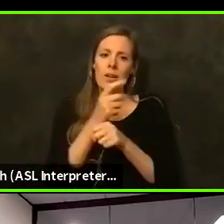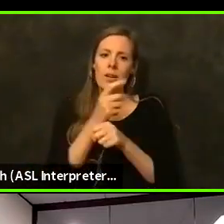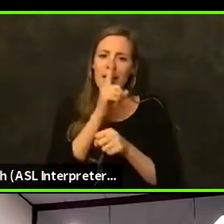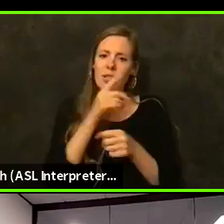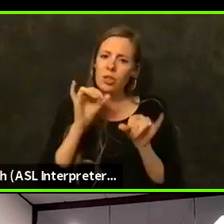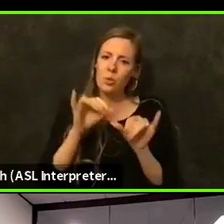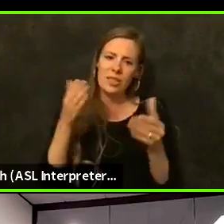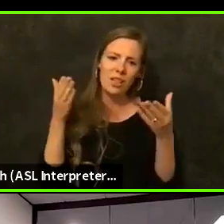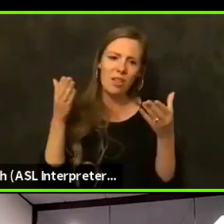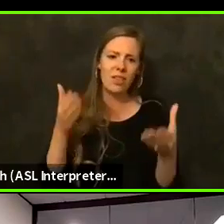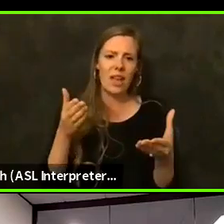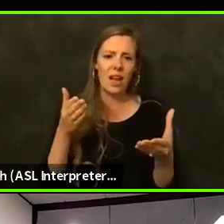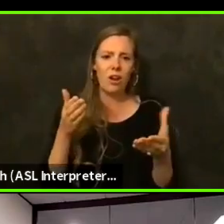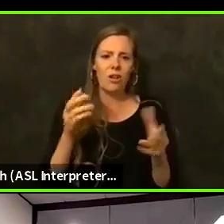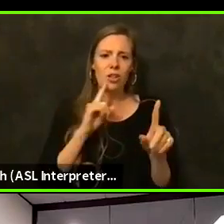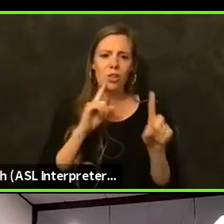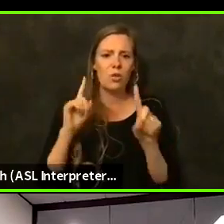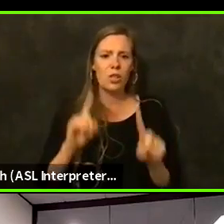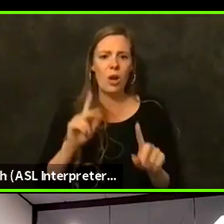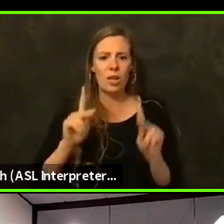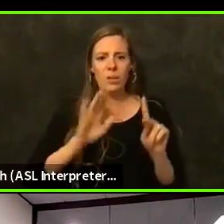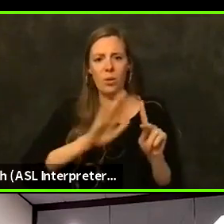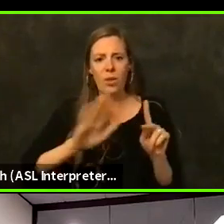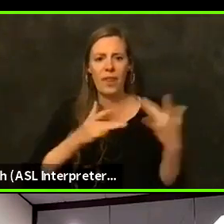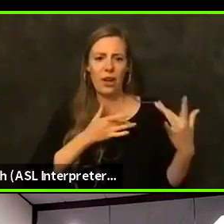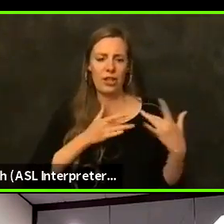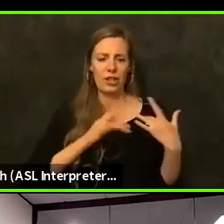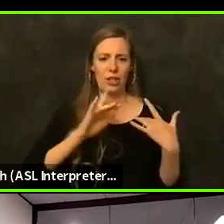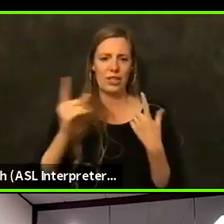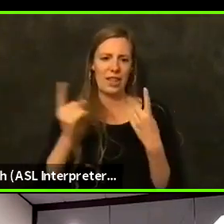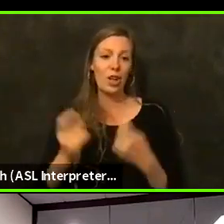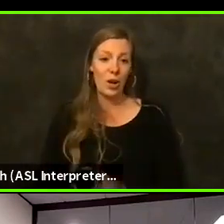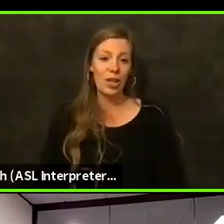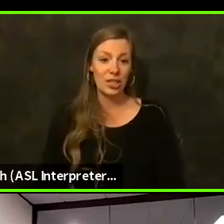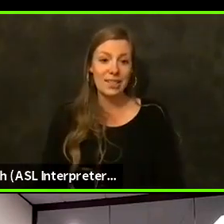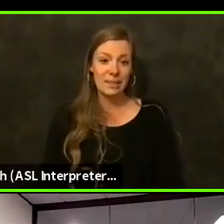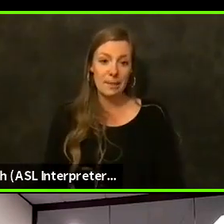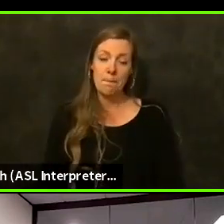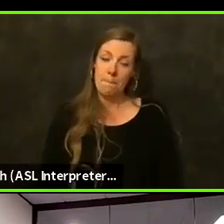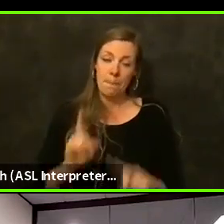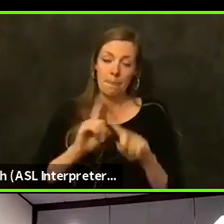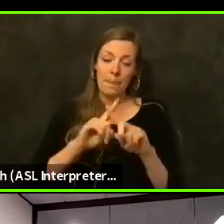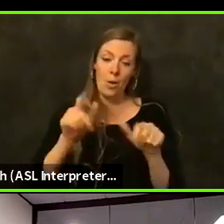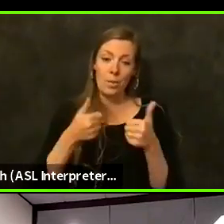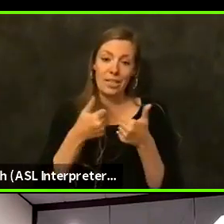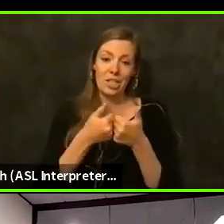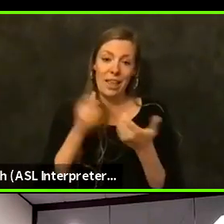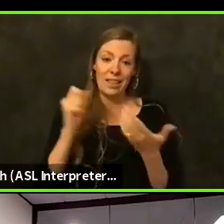still there to respond to people's concerns and questions as we move forward. But it's going to be challenging. And we've seen that every single